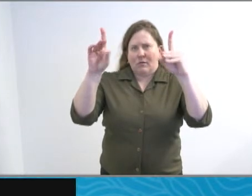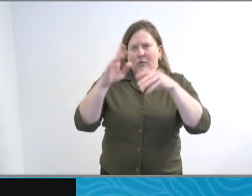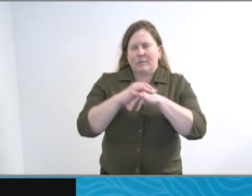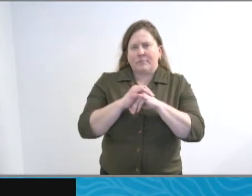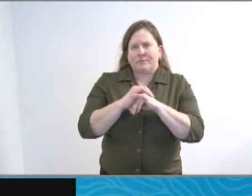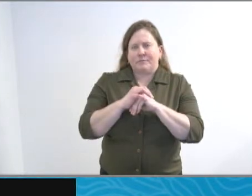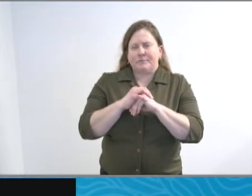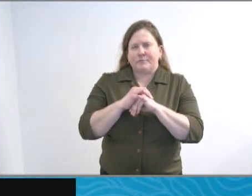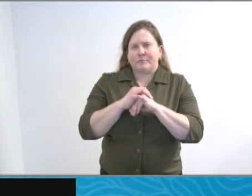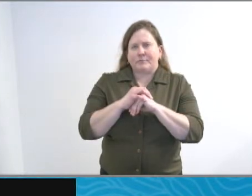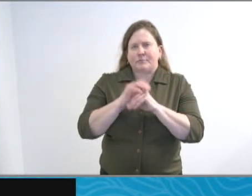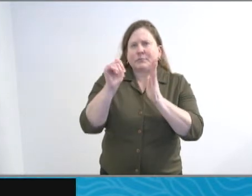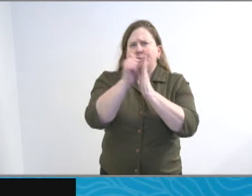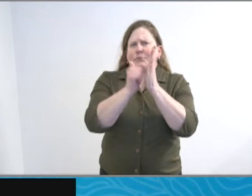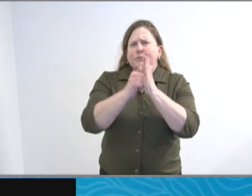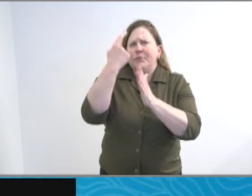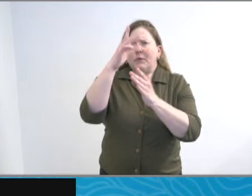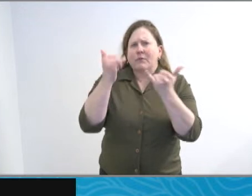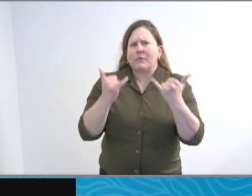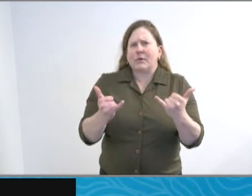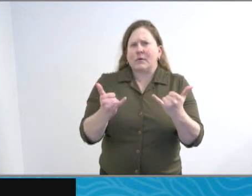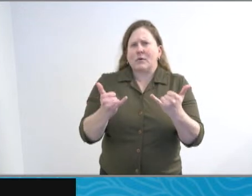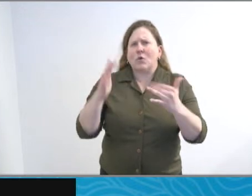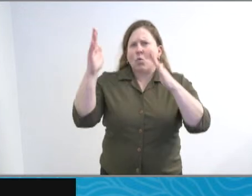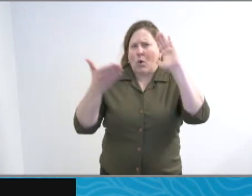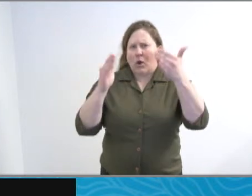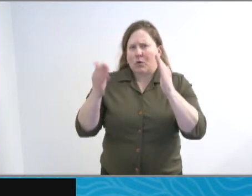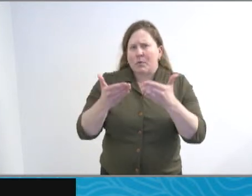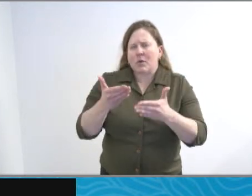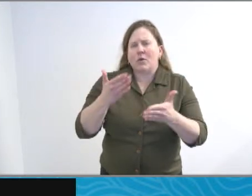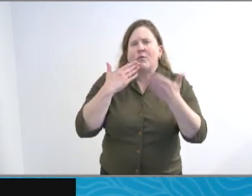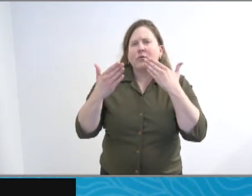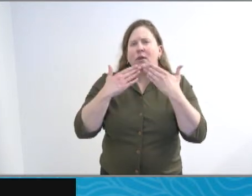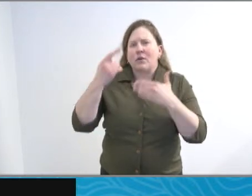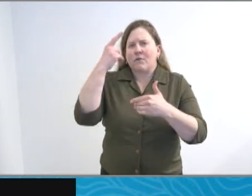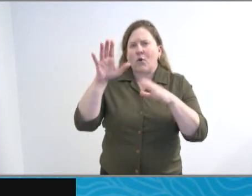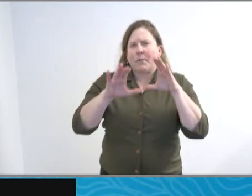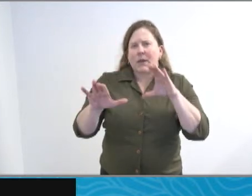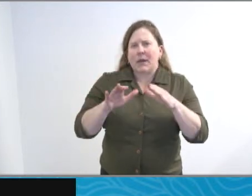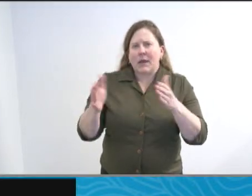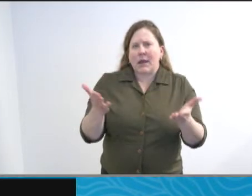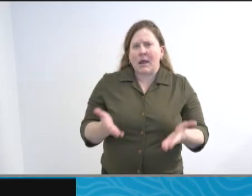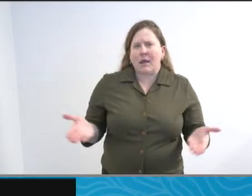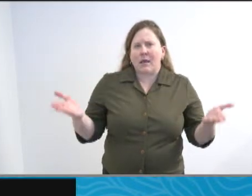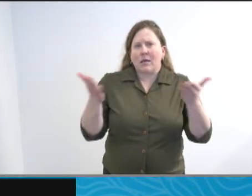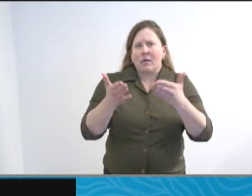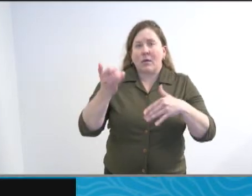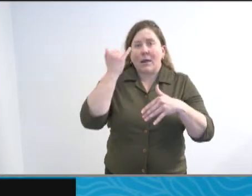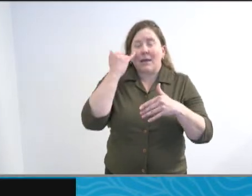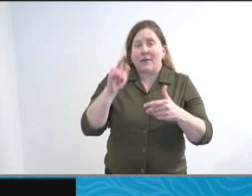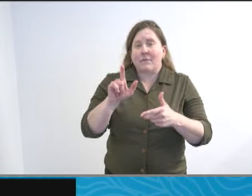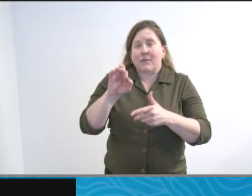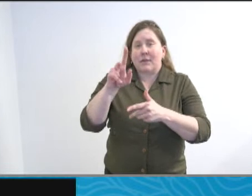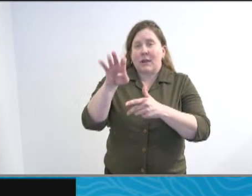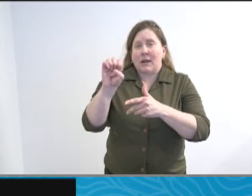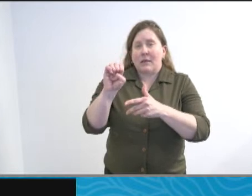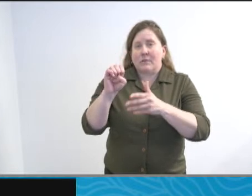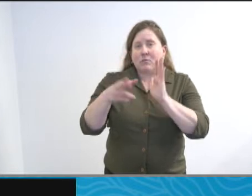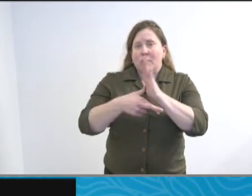And so our agenda for today is we welcome you, thank you for being here. If we were live, we would be reviewing our minutes.